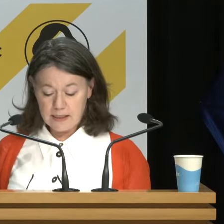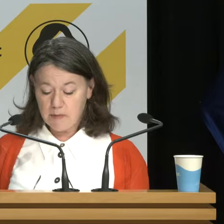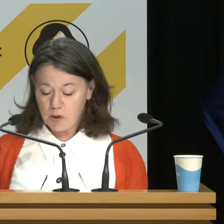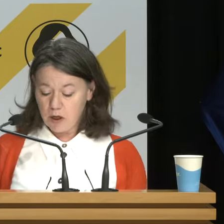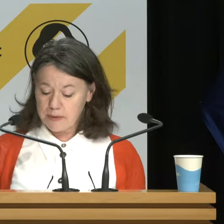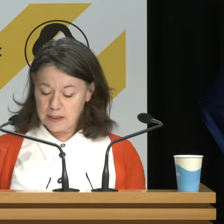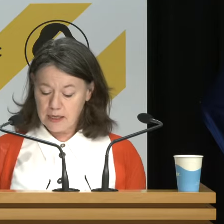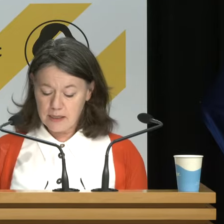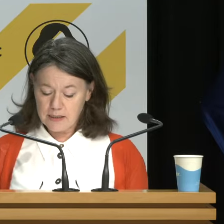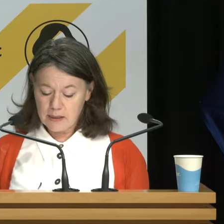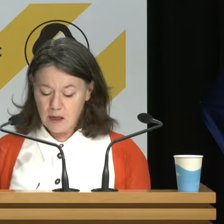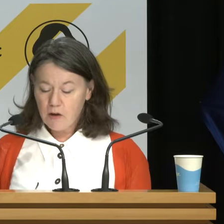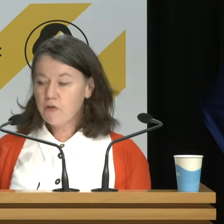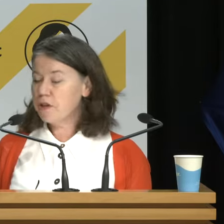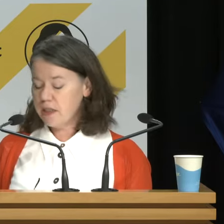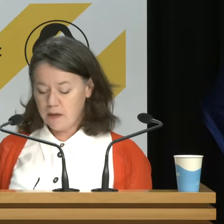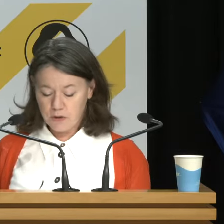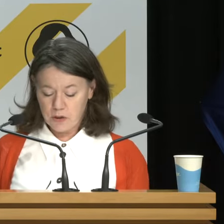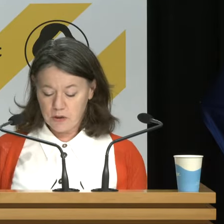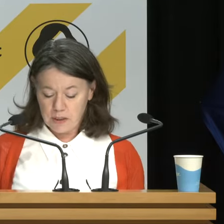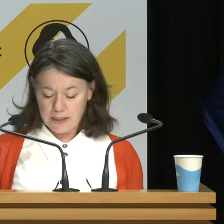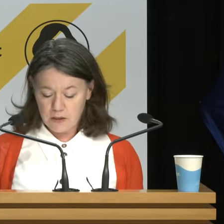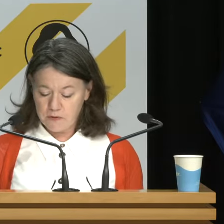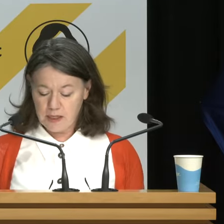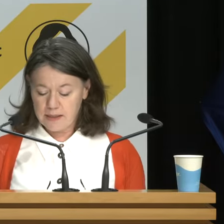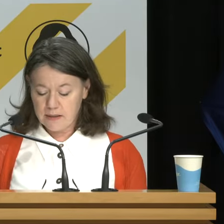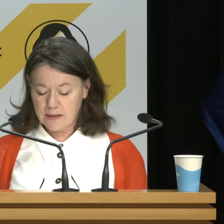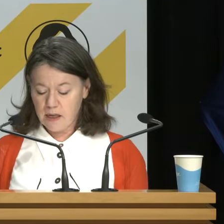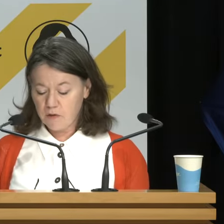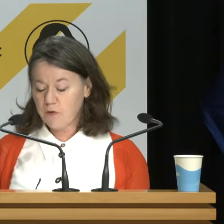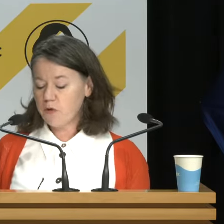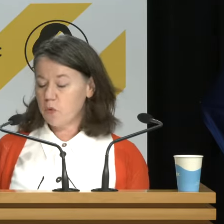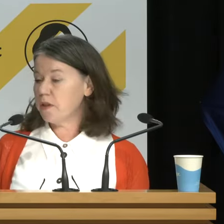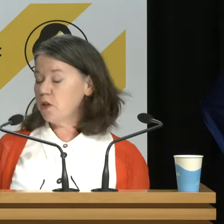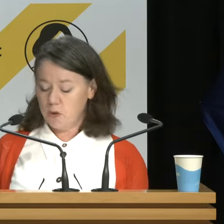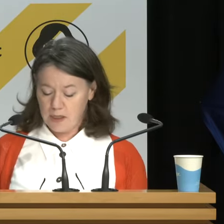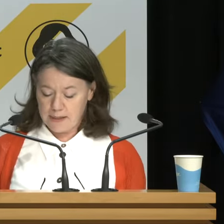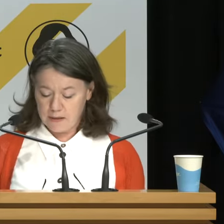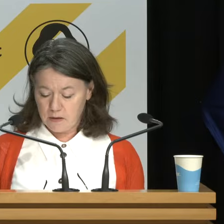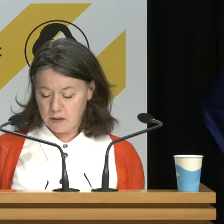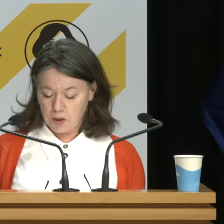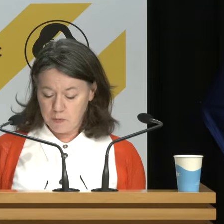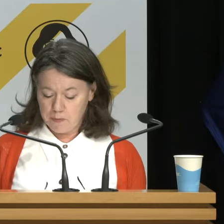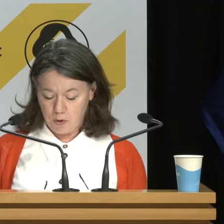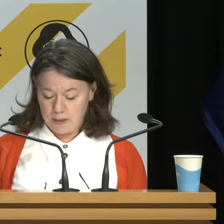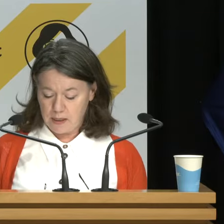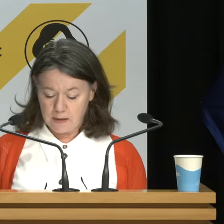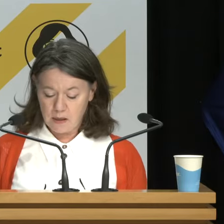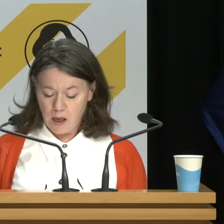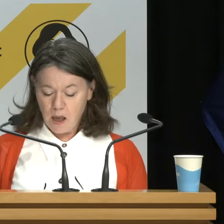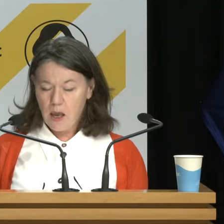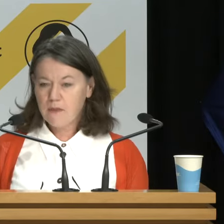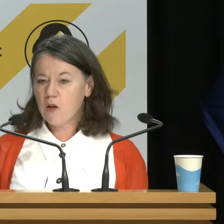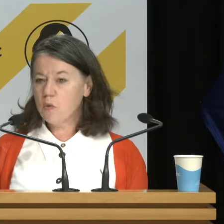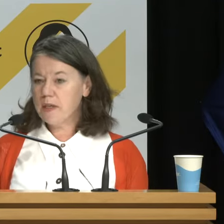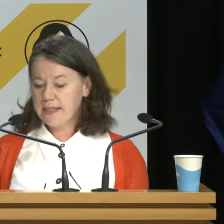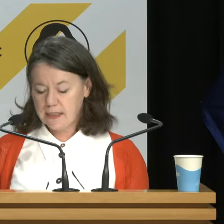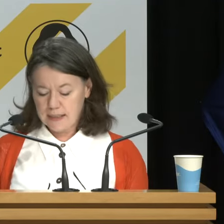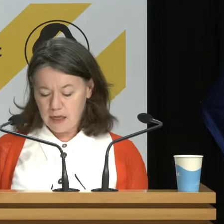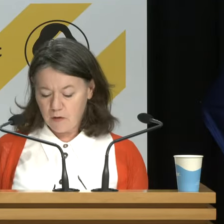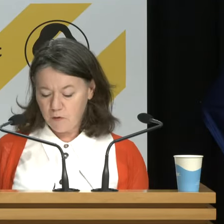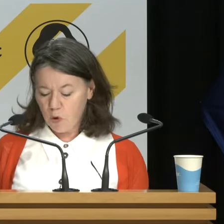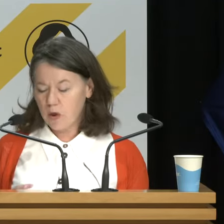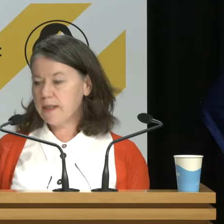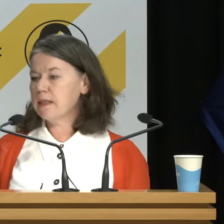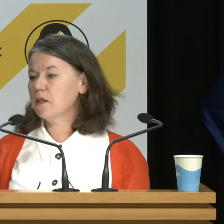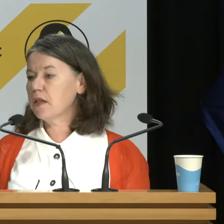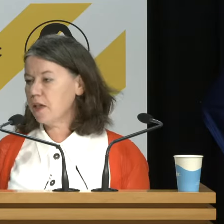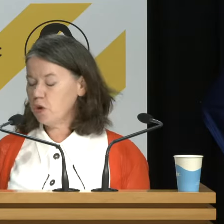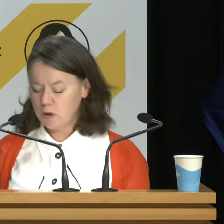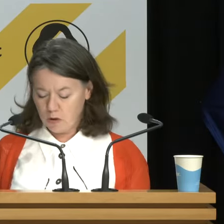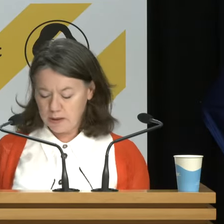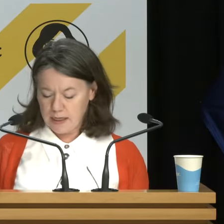testing.